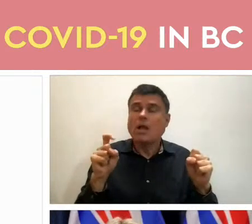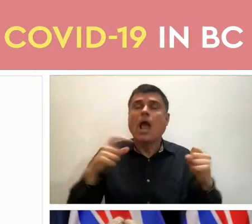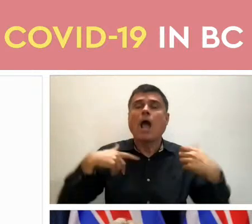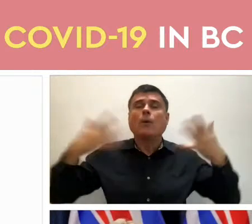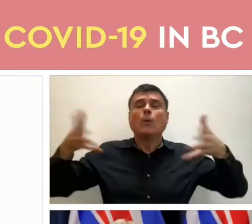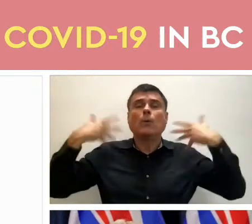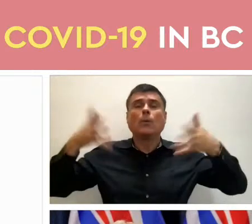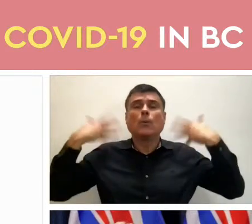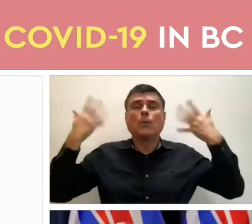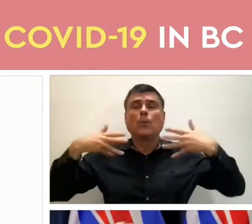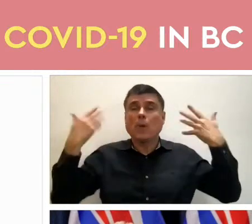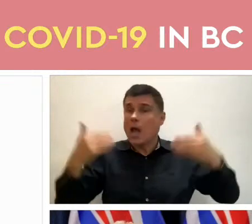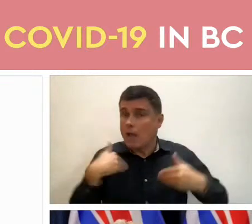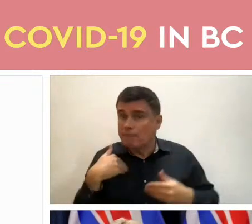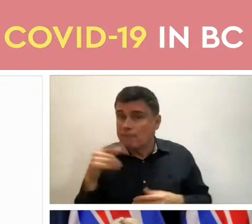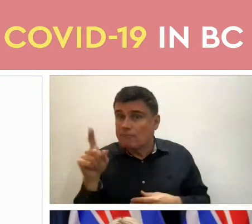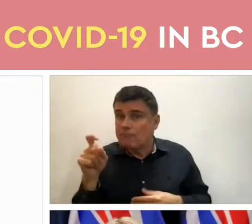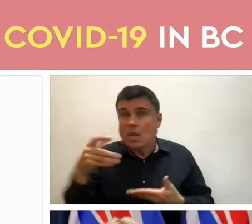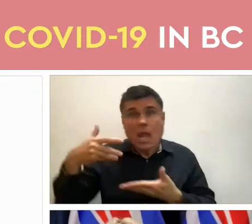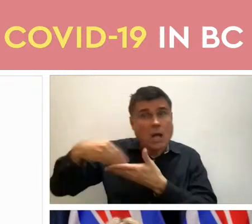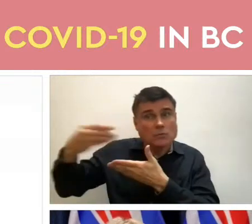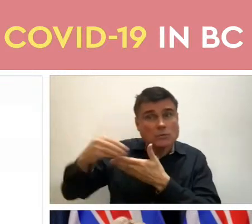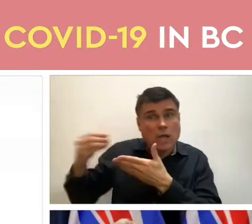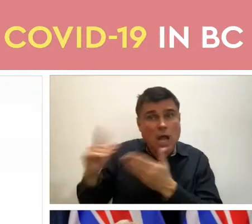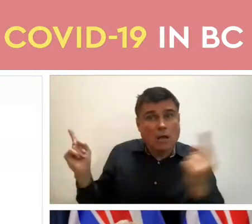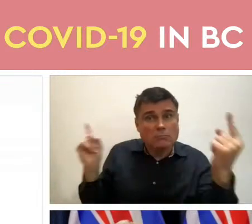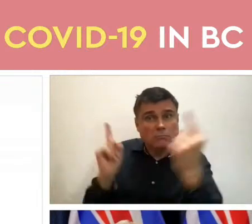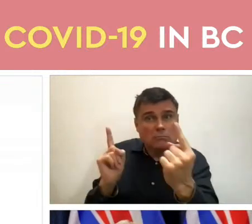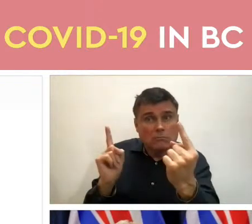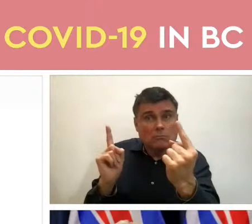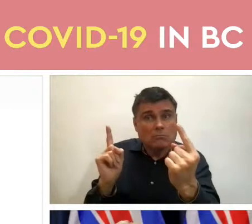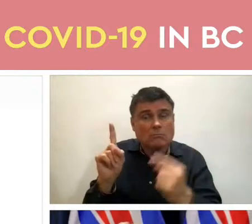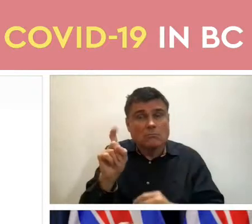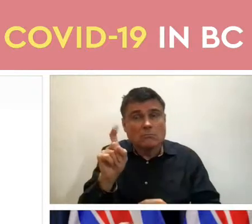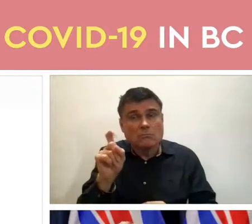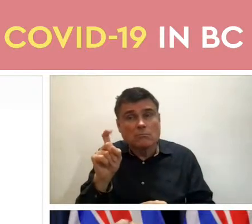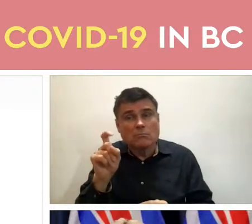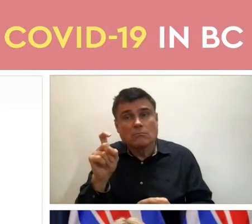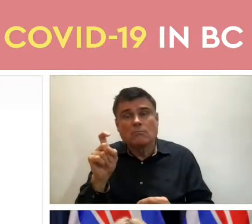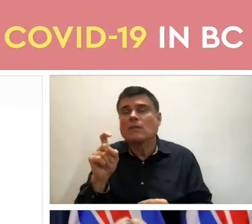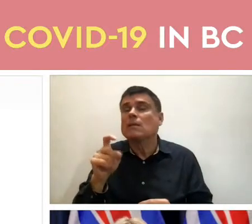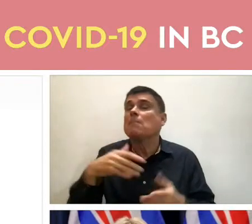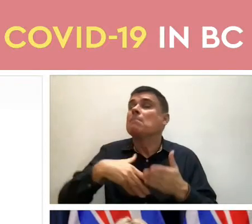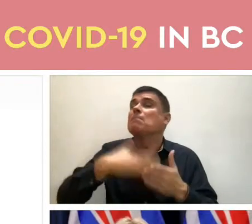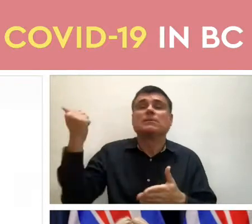improve the ventilation and can you meet outdoors instead of indoors.